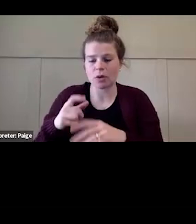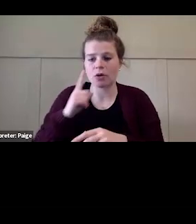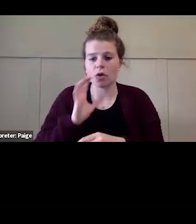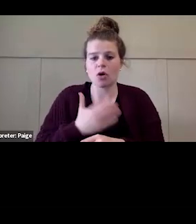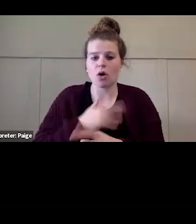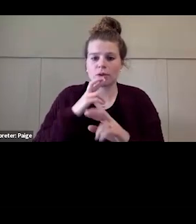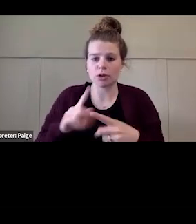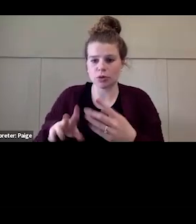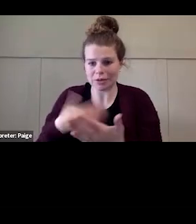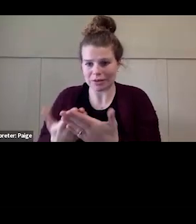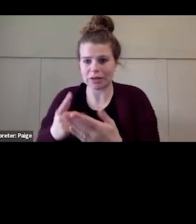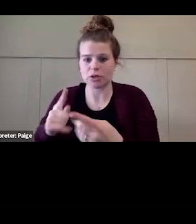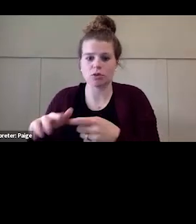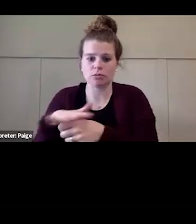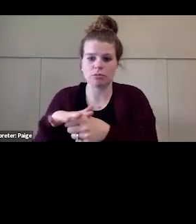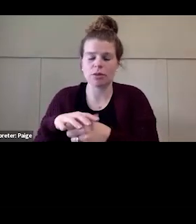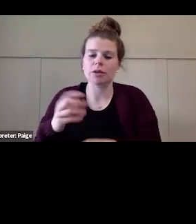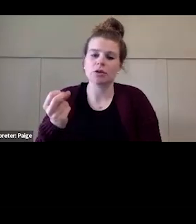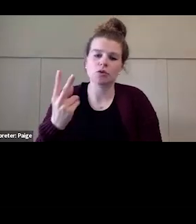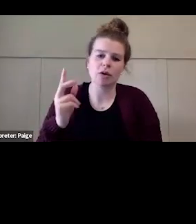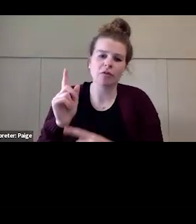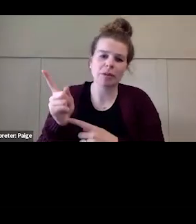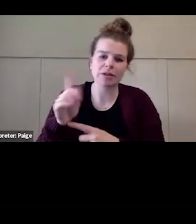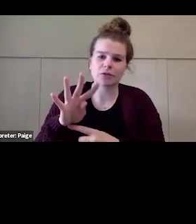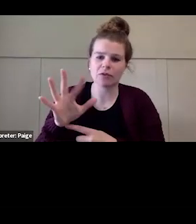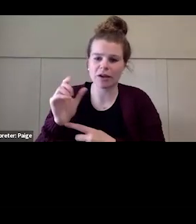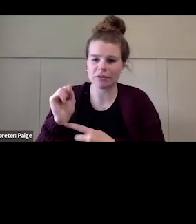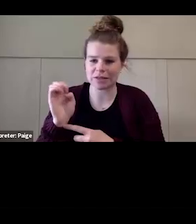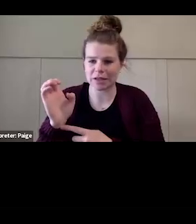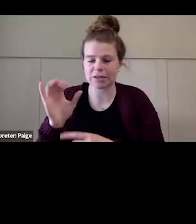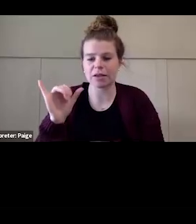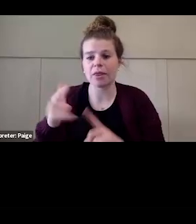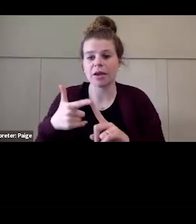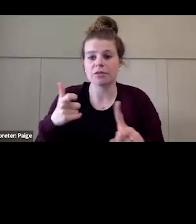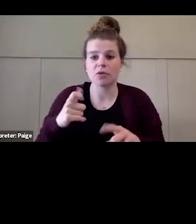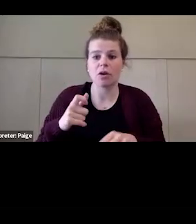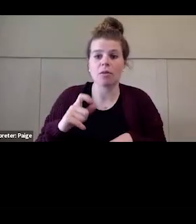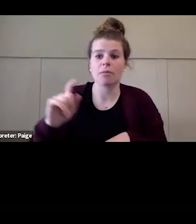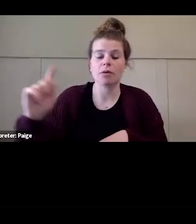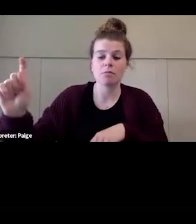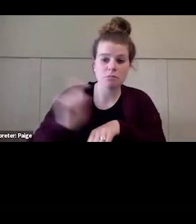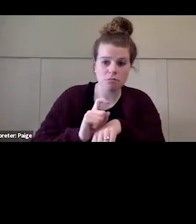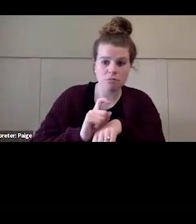so that's the 12 minutes and 45 seconds. And that's from time of dispatch to arrival on scene.